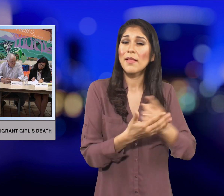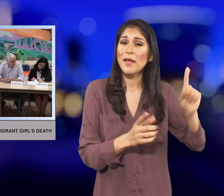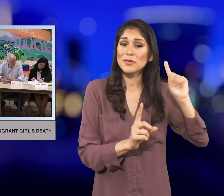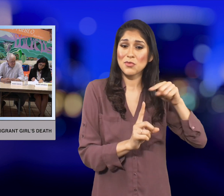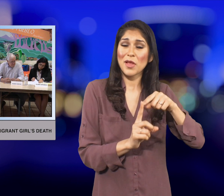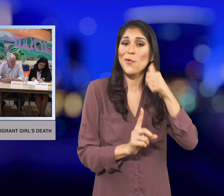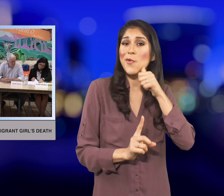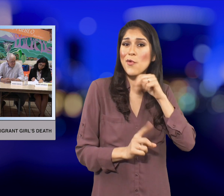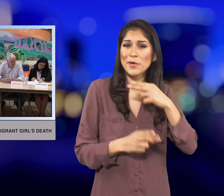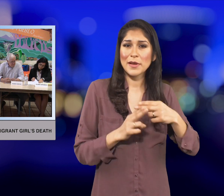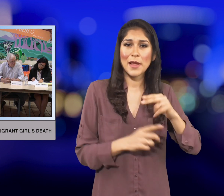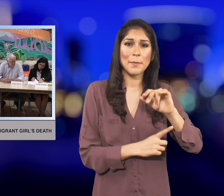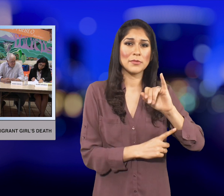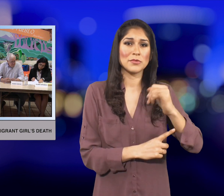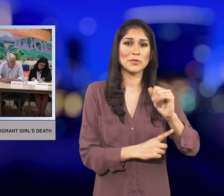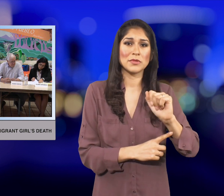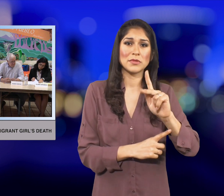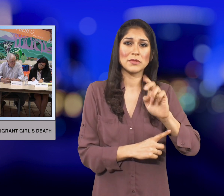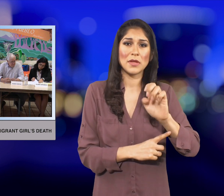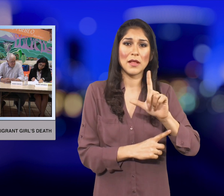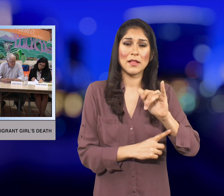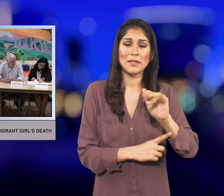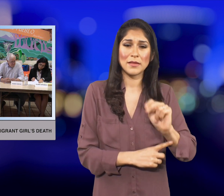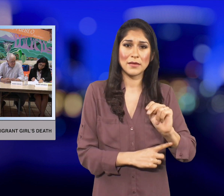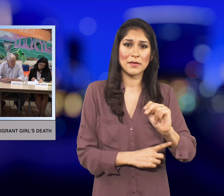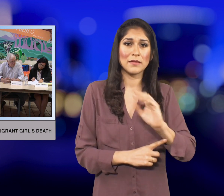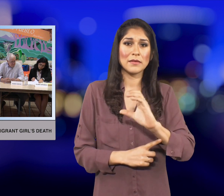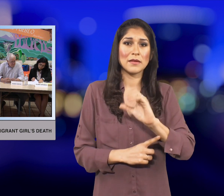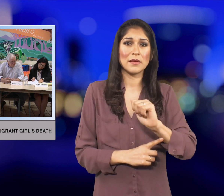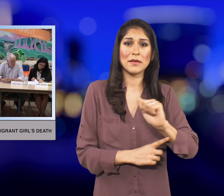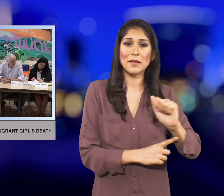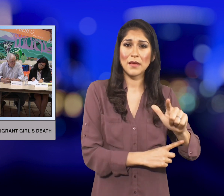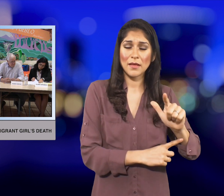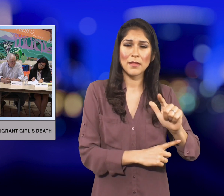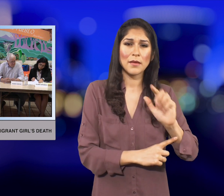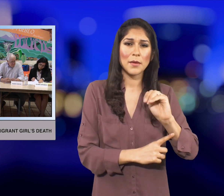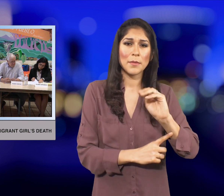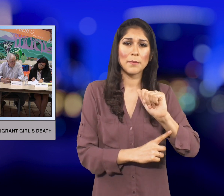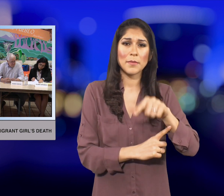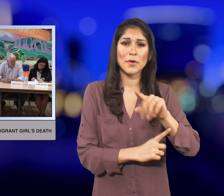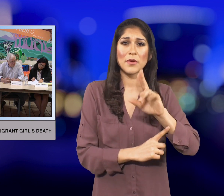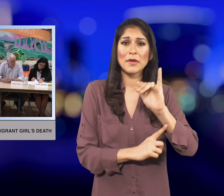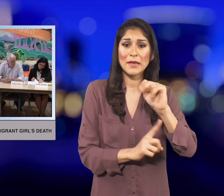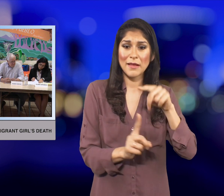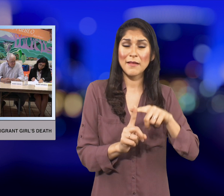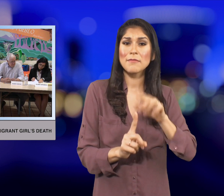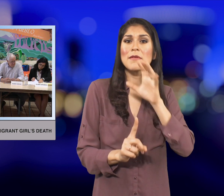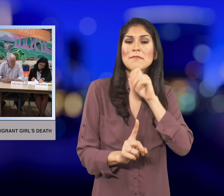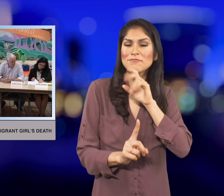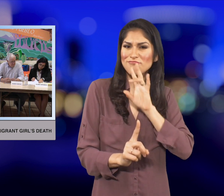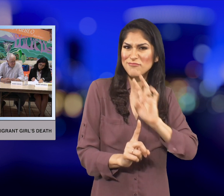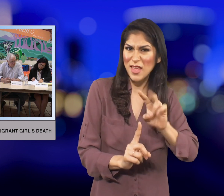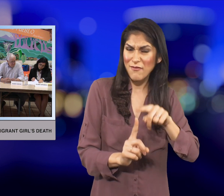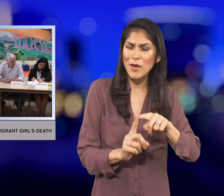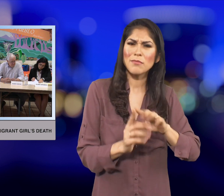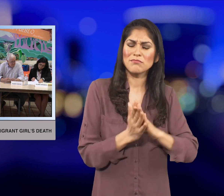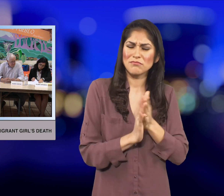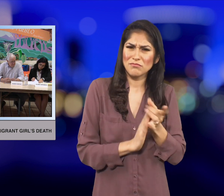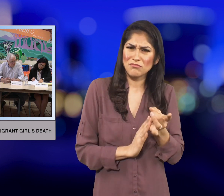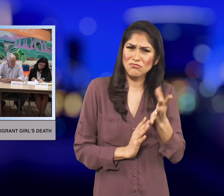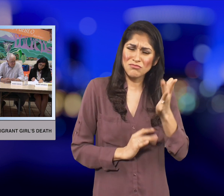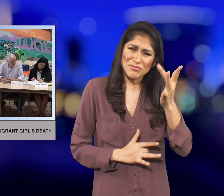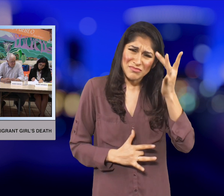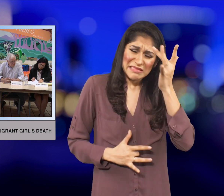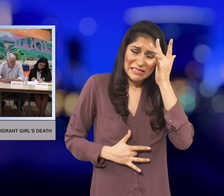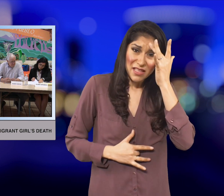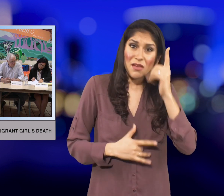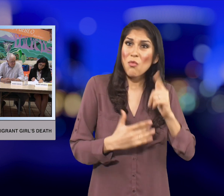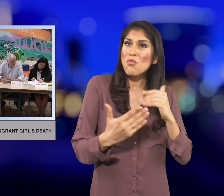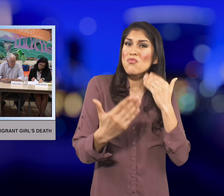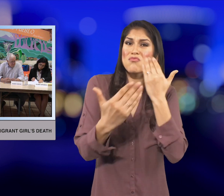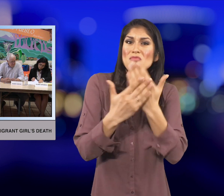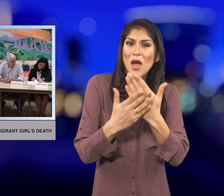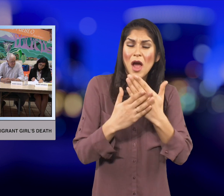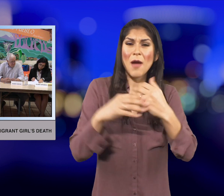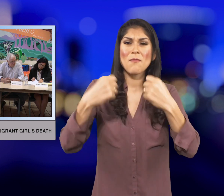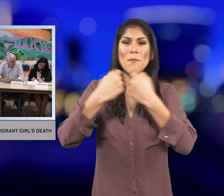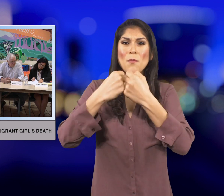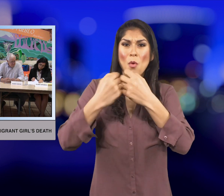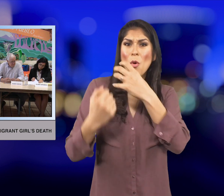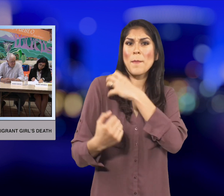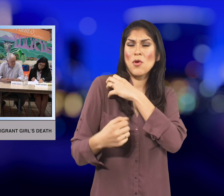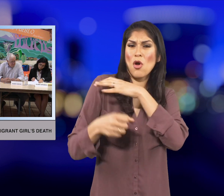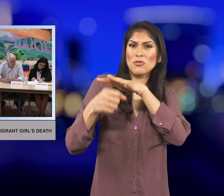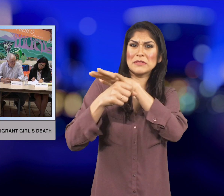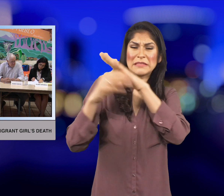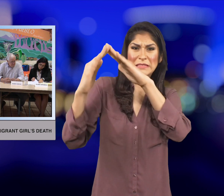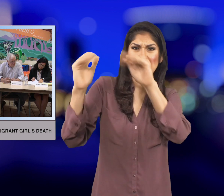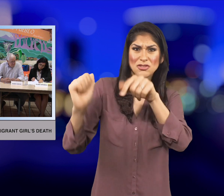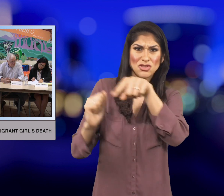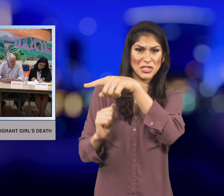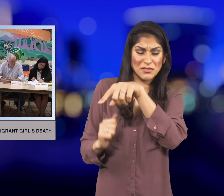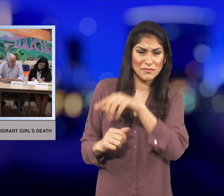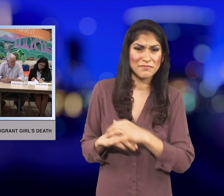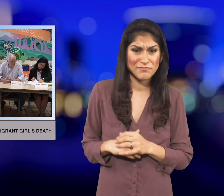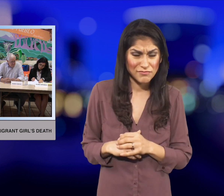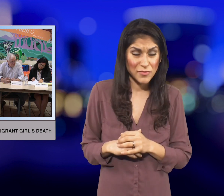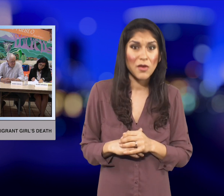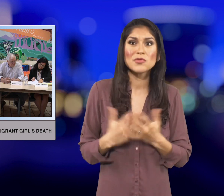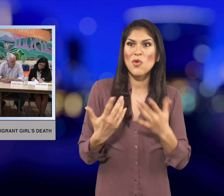Seven-year-old Jakelin Caal Maquin got very sick on the way to a border patrol station last week.